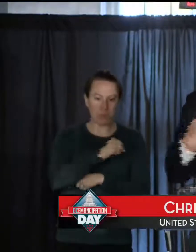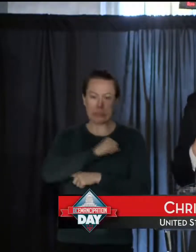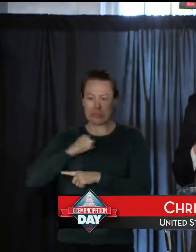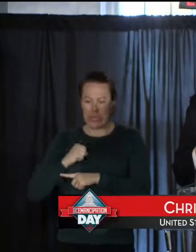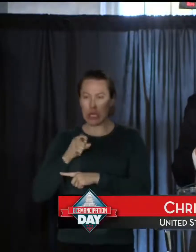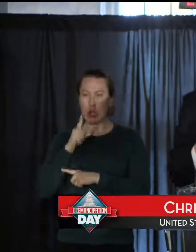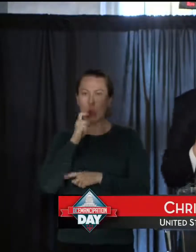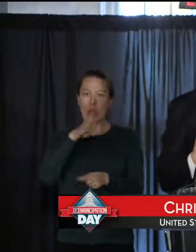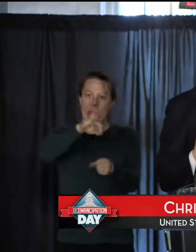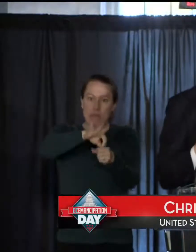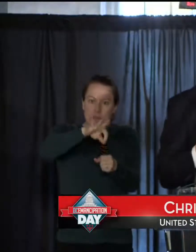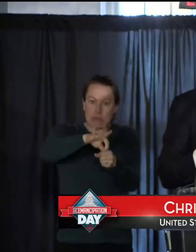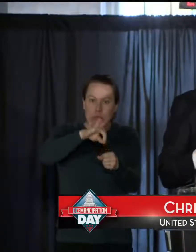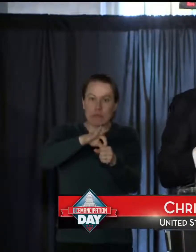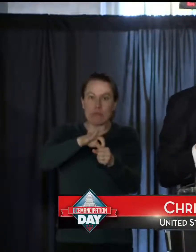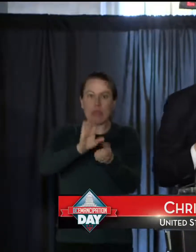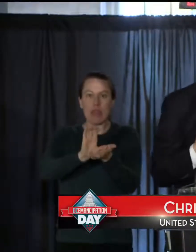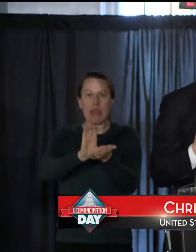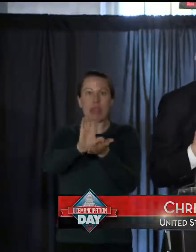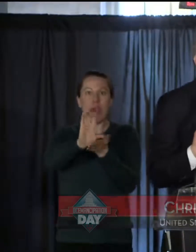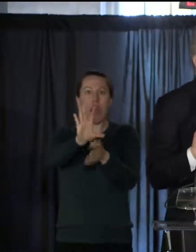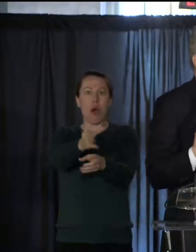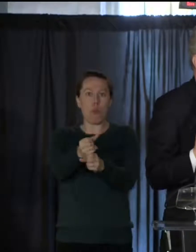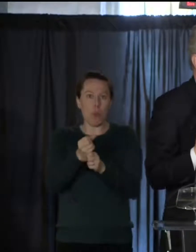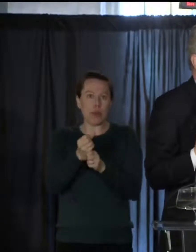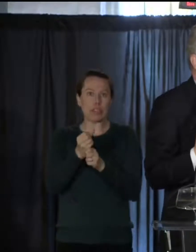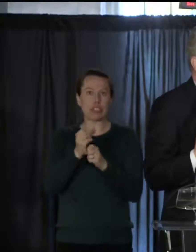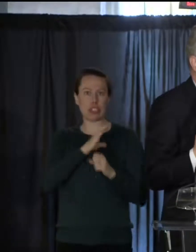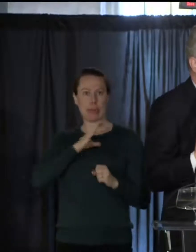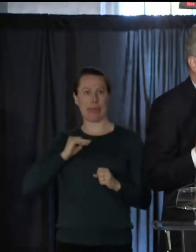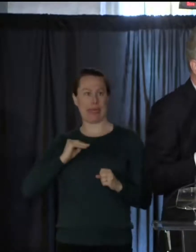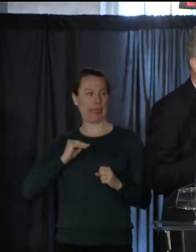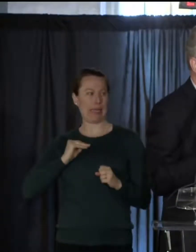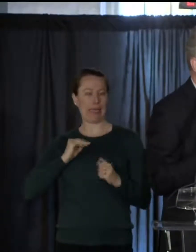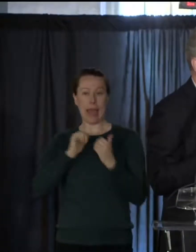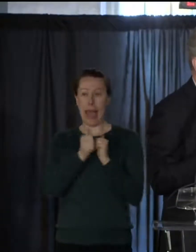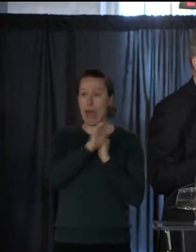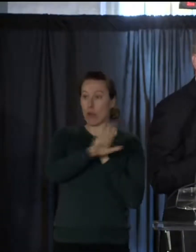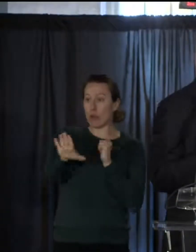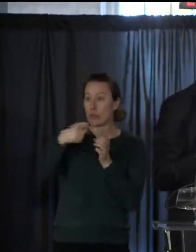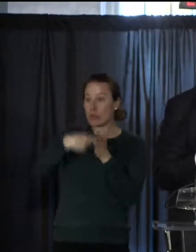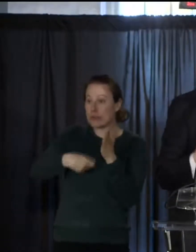APPROPRIATIONS COMMITTEE AS TO HOW OUR TAX DOLLARS SHOULD BE